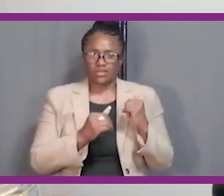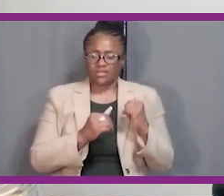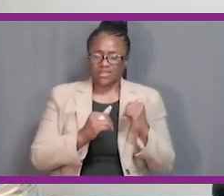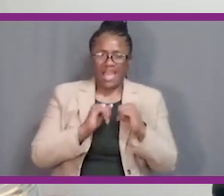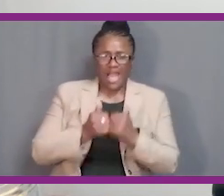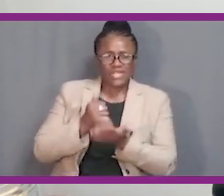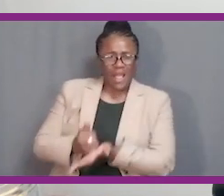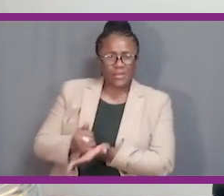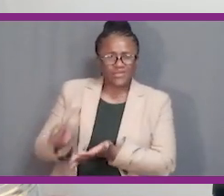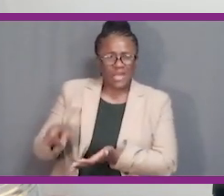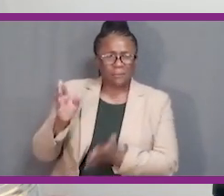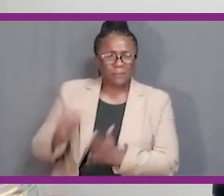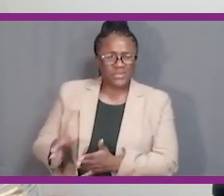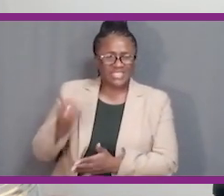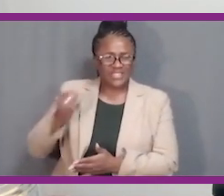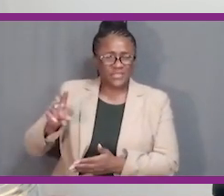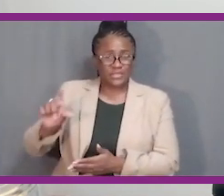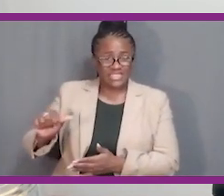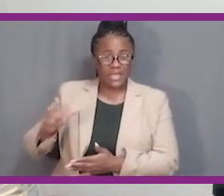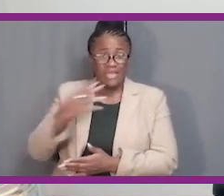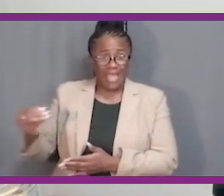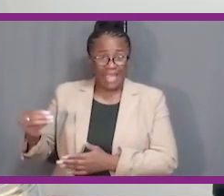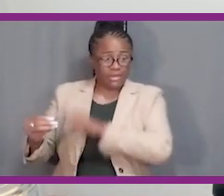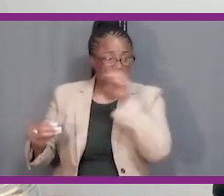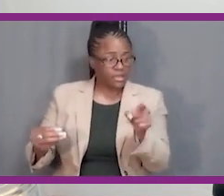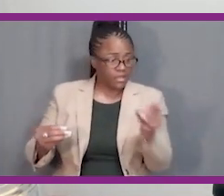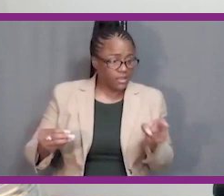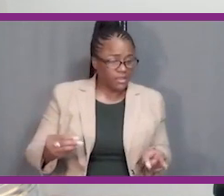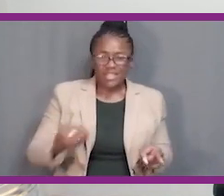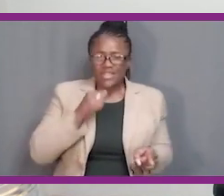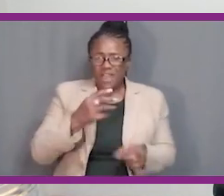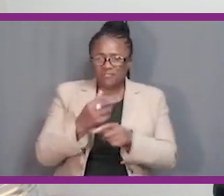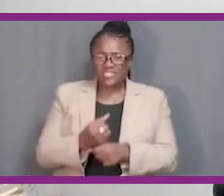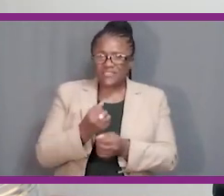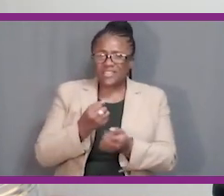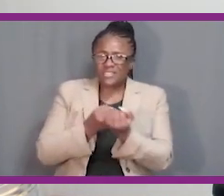that you need because you are somebody who is poor or because you're somebody who is Black,